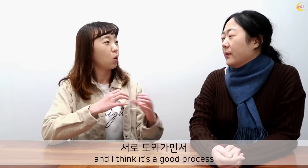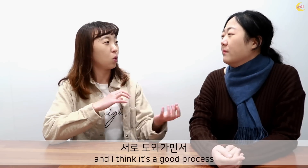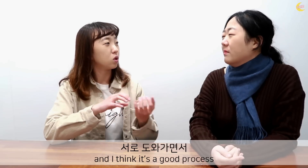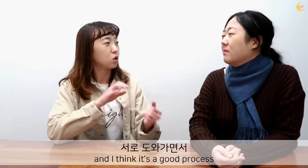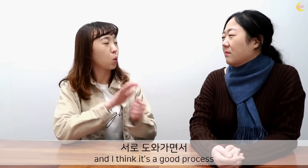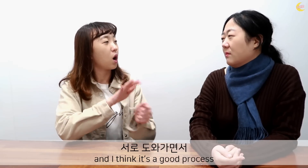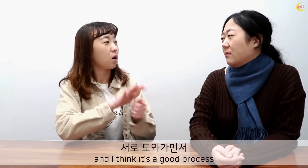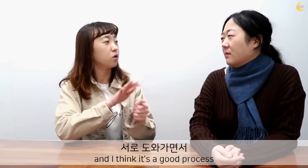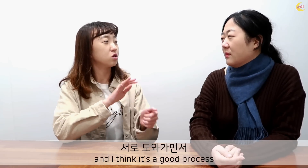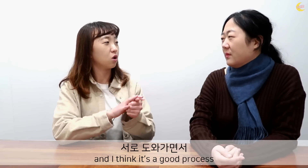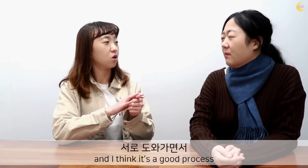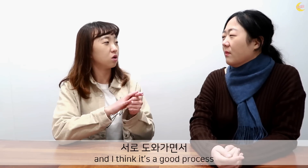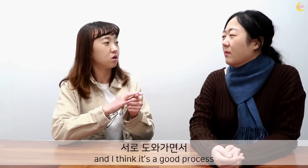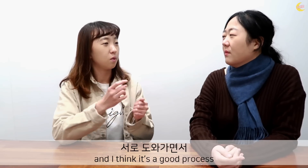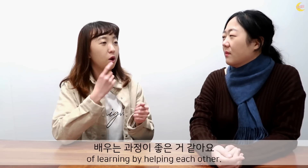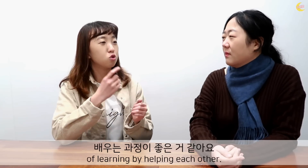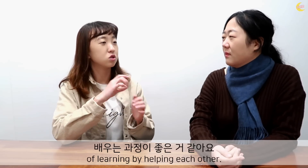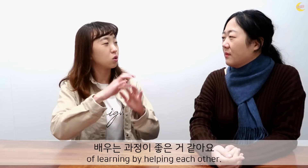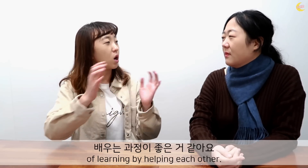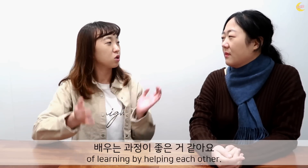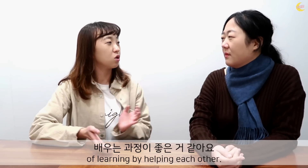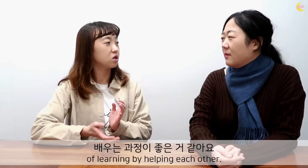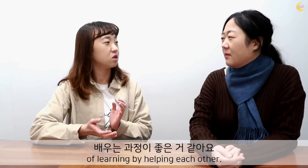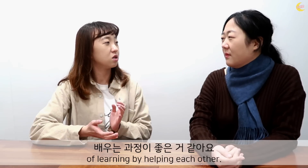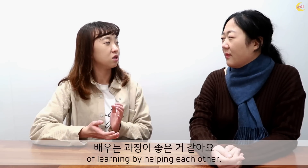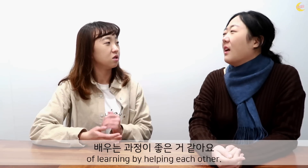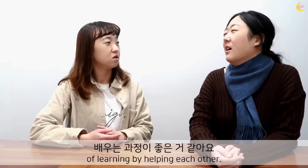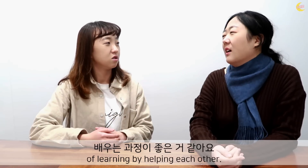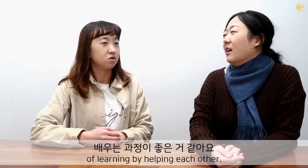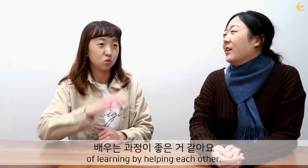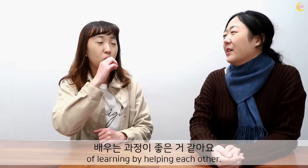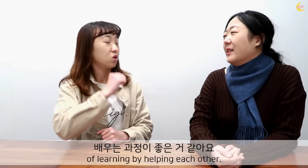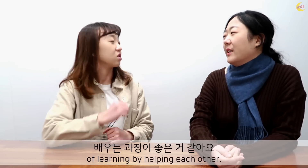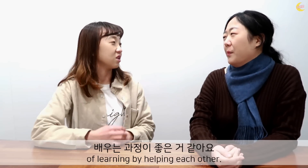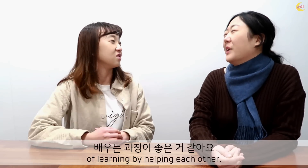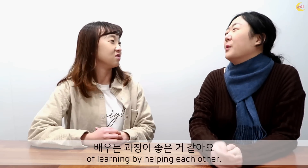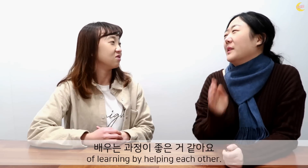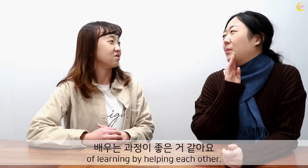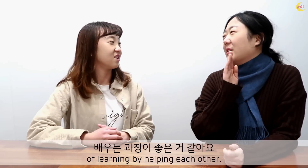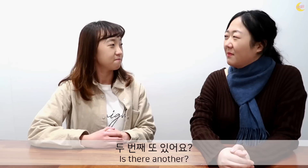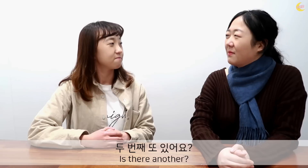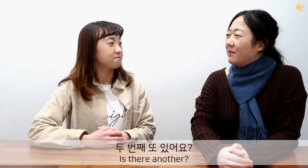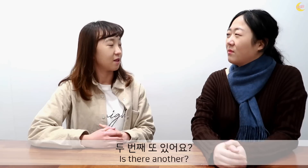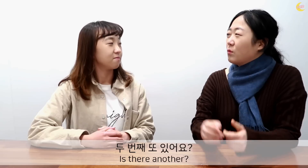and I think it’s a good process of learning by helping each other.